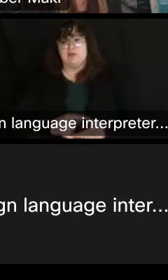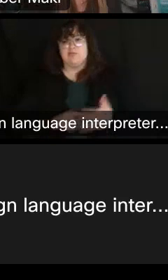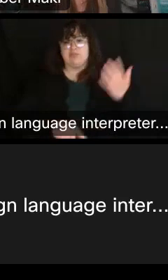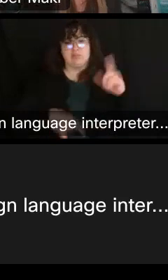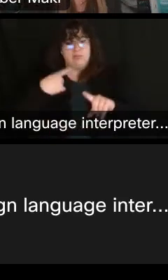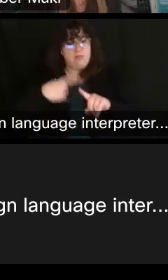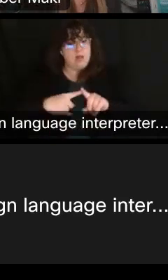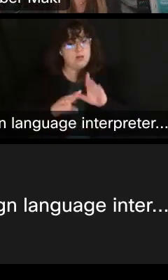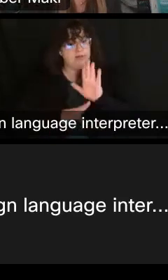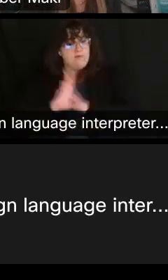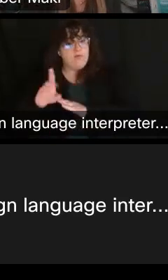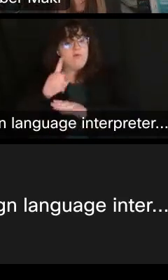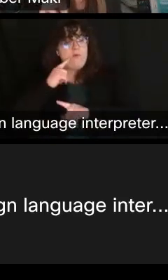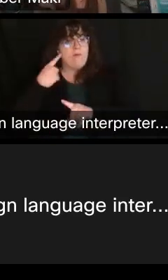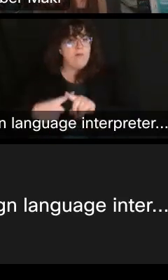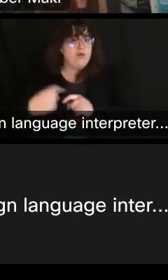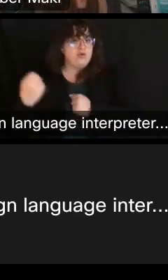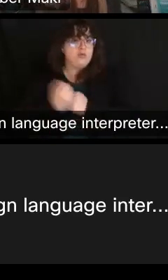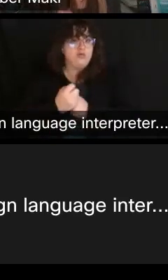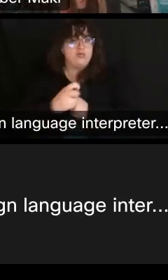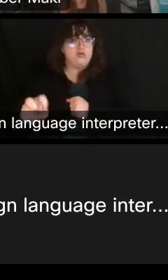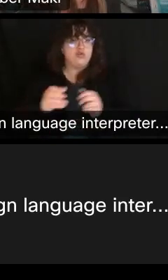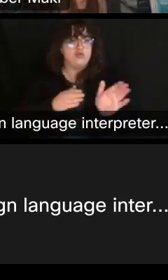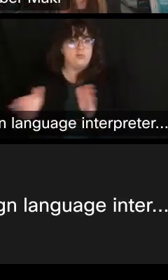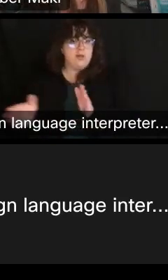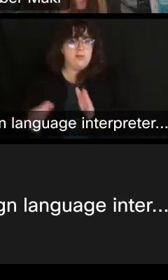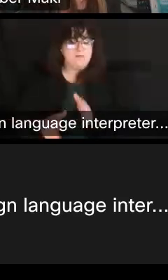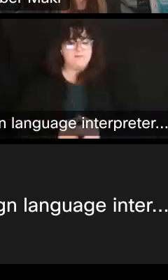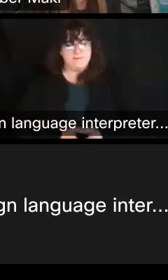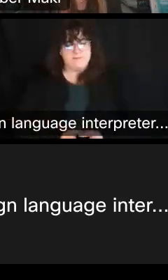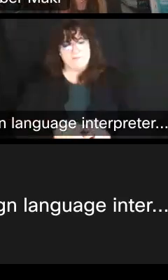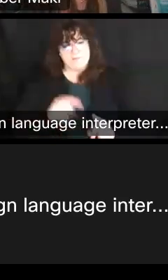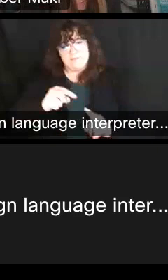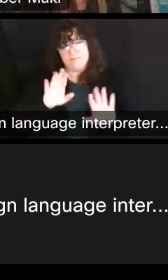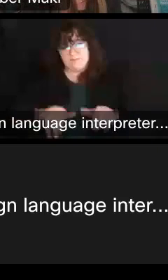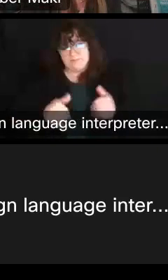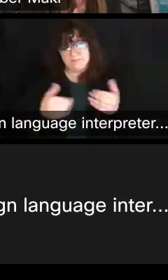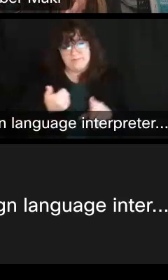positive support transition plans. These providers who are licensed in this service